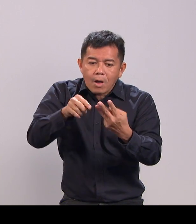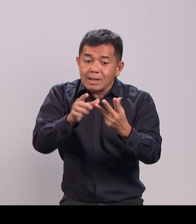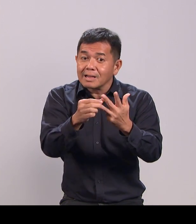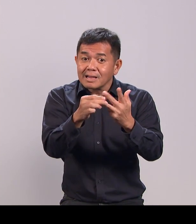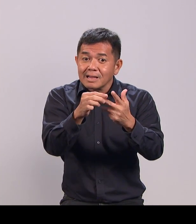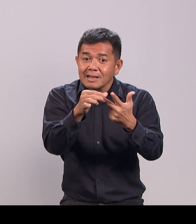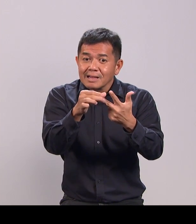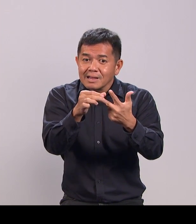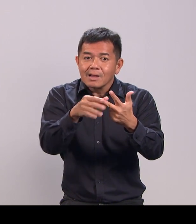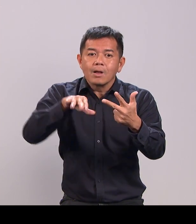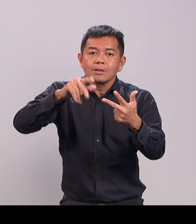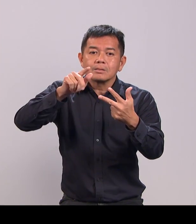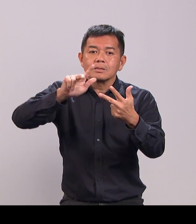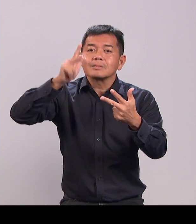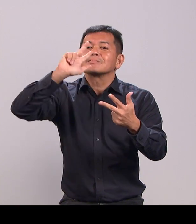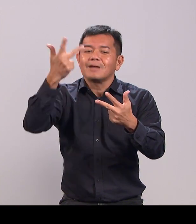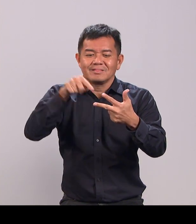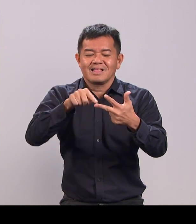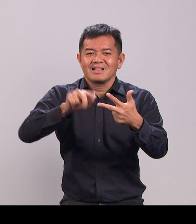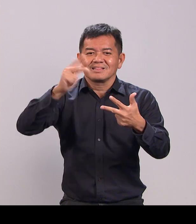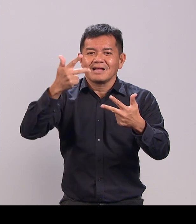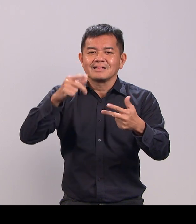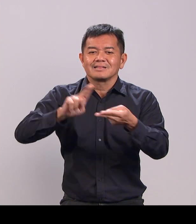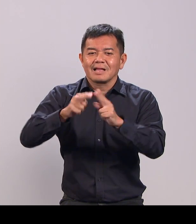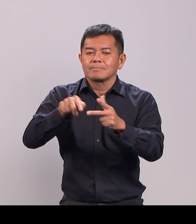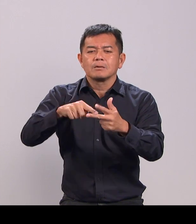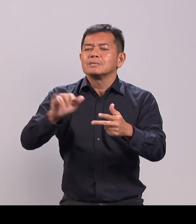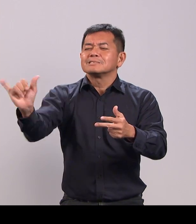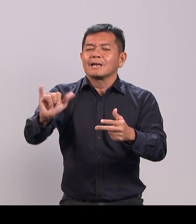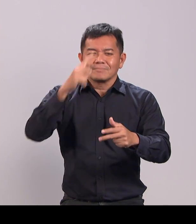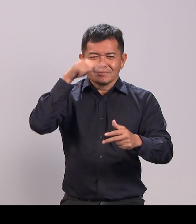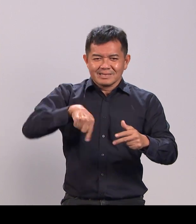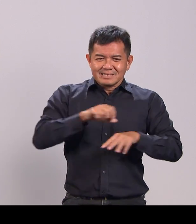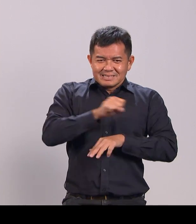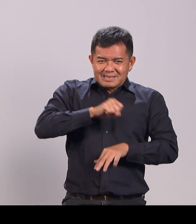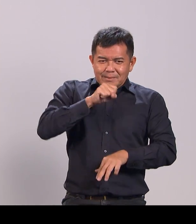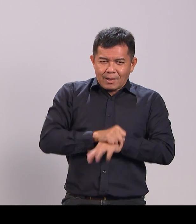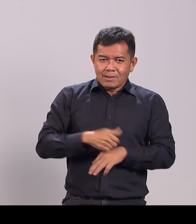So in the same way, Singapore also has two neighbours, Malaysia and Indonesia.